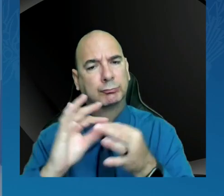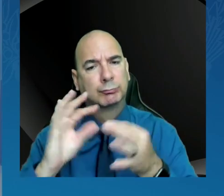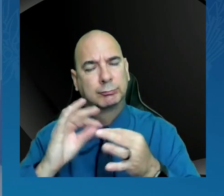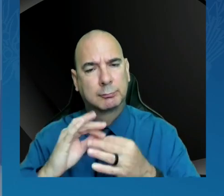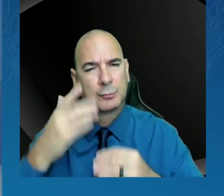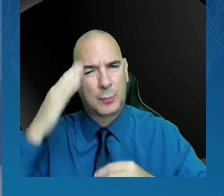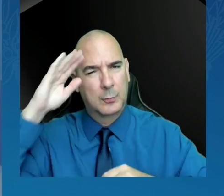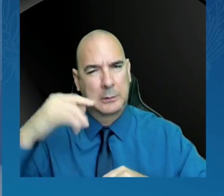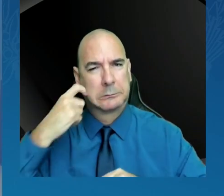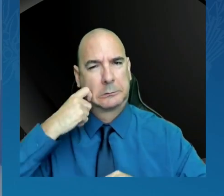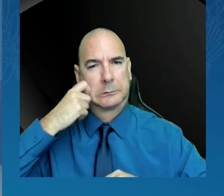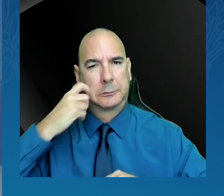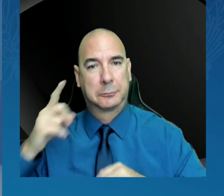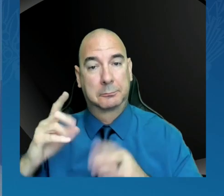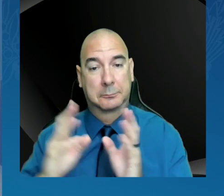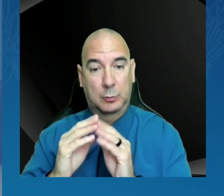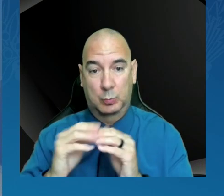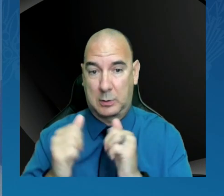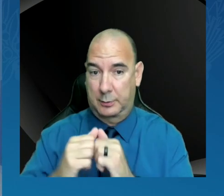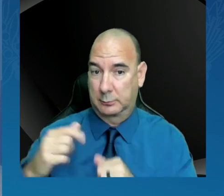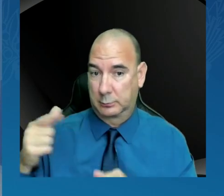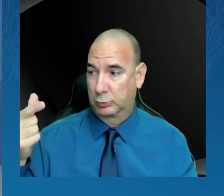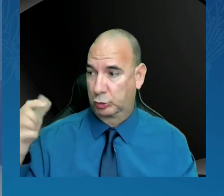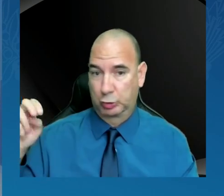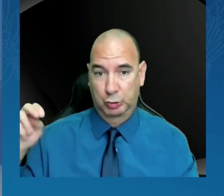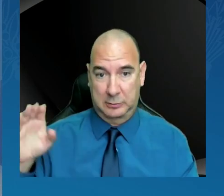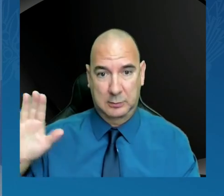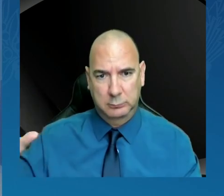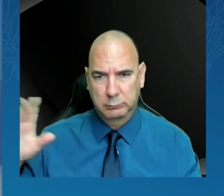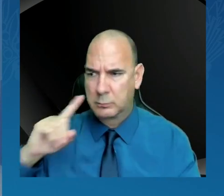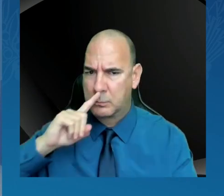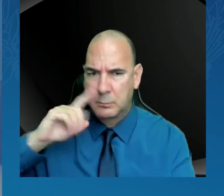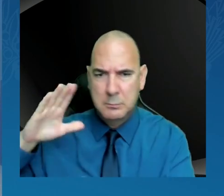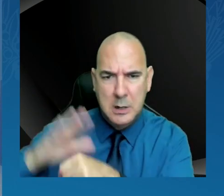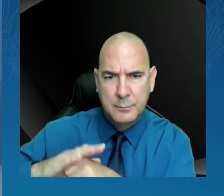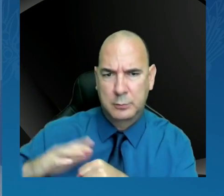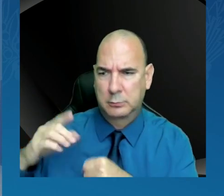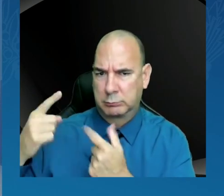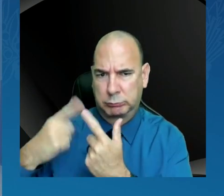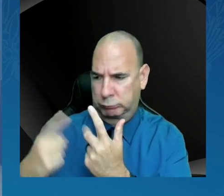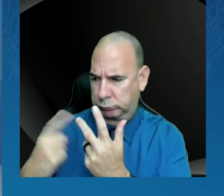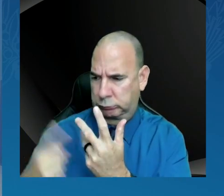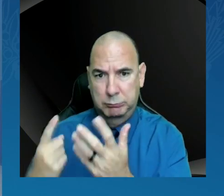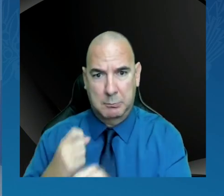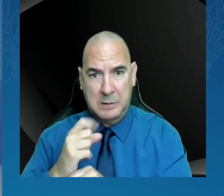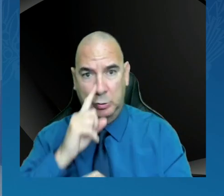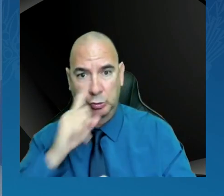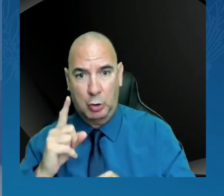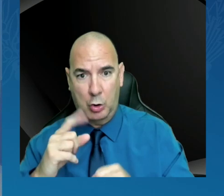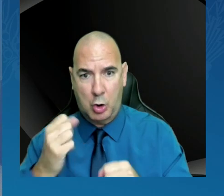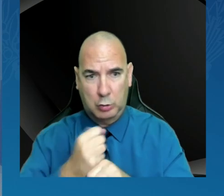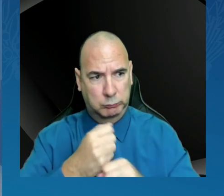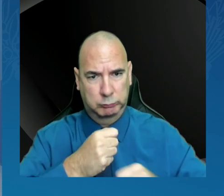and his commitment and dedication to making sure that we make a difference with the American Rescue plan funds money.